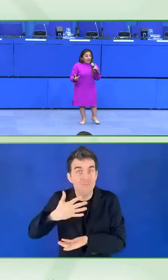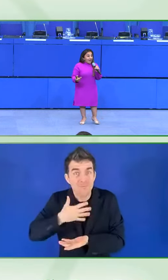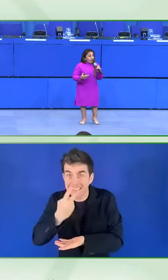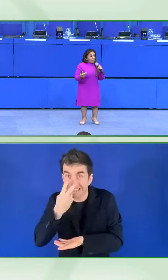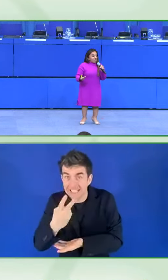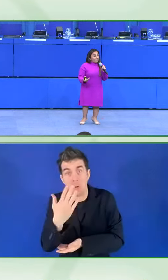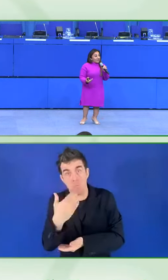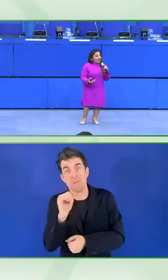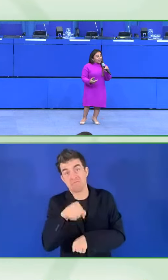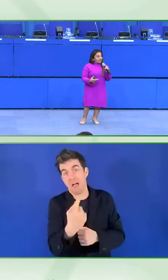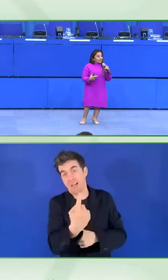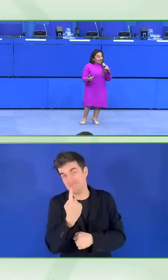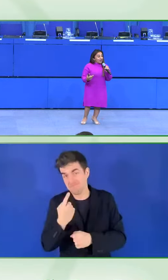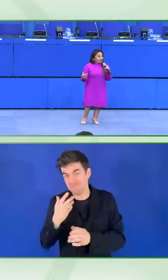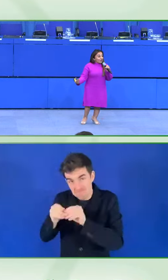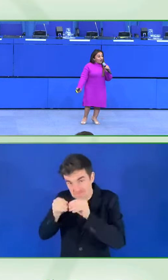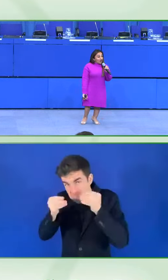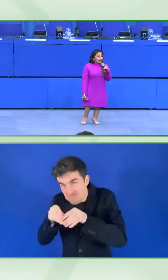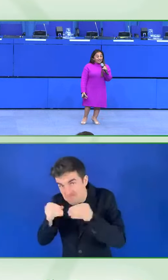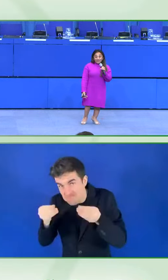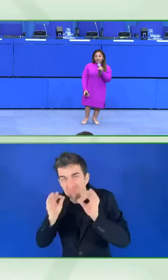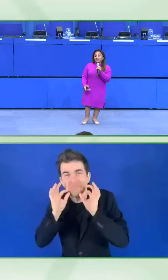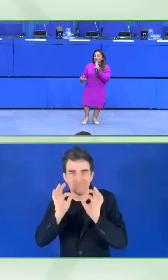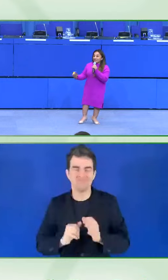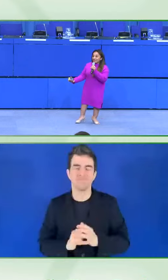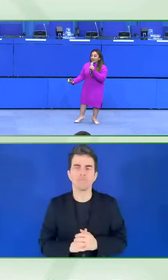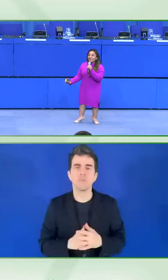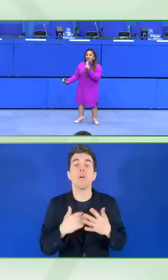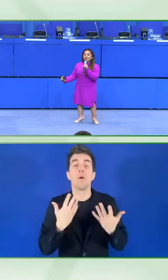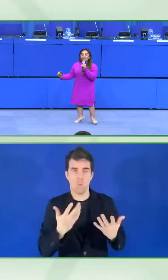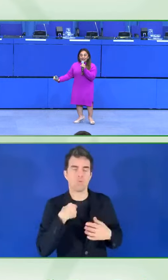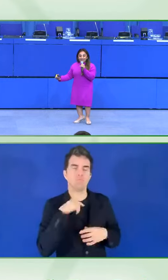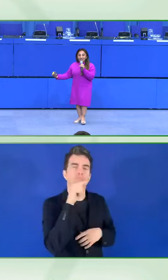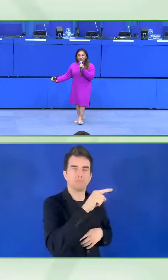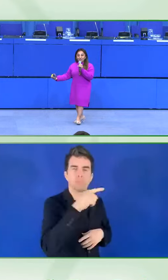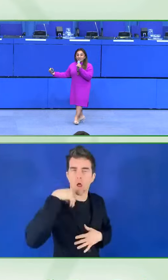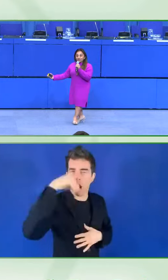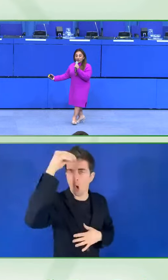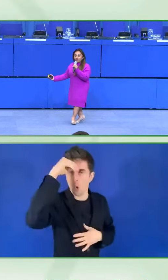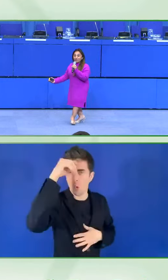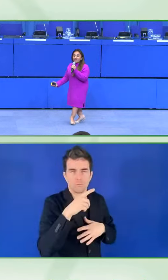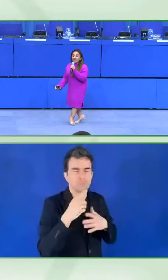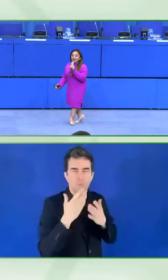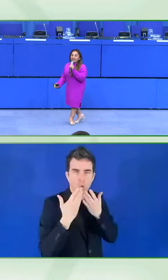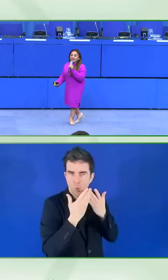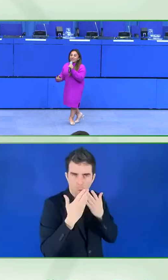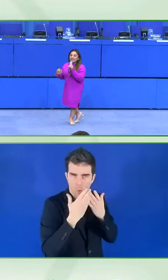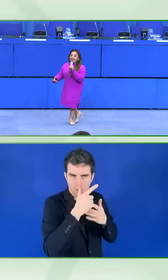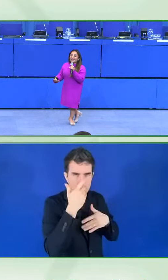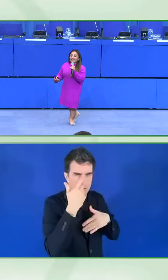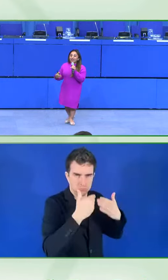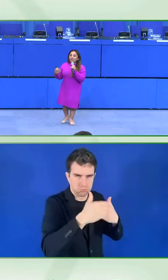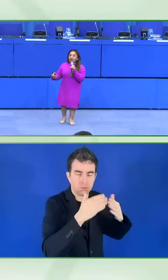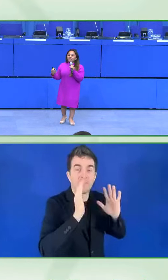special education primary school because two conflicting things can be true at the same time. Inclusive education has moved on a long way since my time over 30 years ago. There are so many pros and cons, I was able to have weekly hydrotherapy at the school because they had a pool, if I had gone to a mainstream school I would not have been